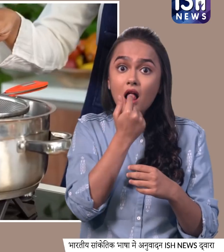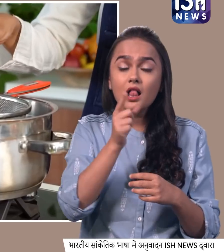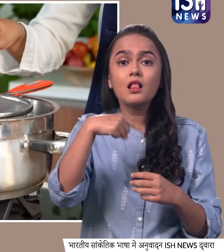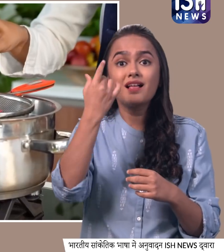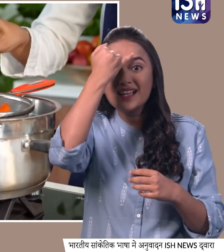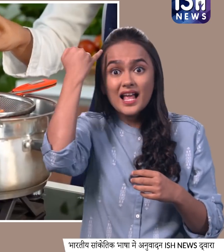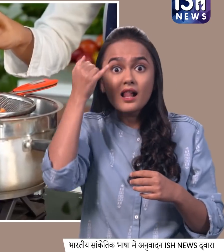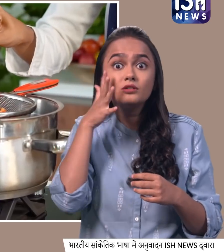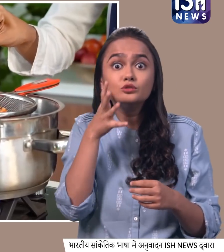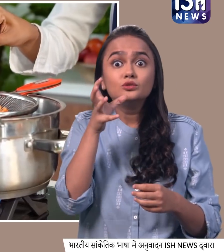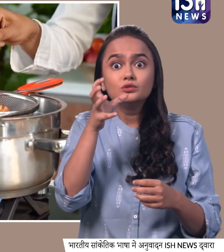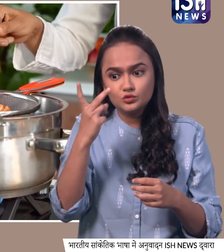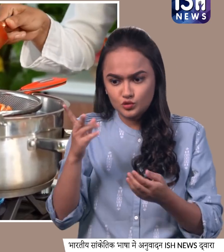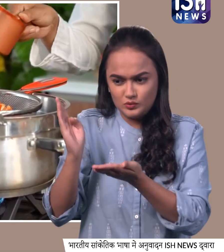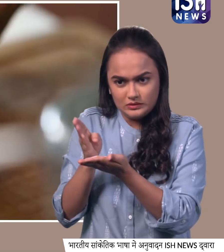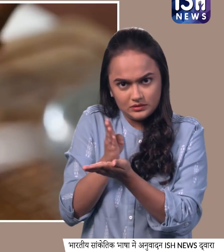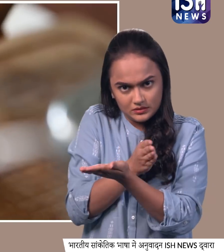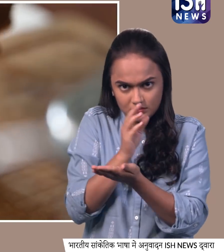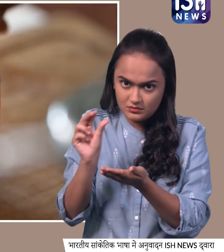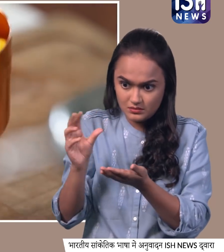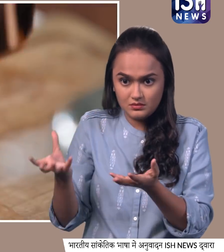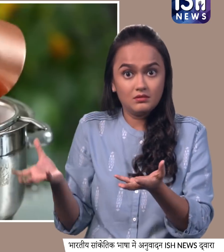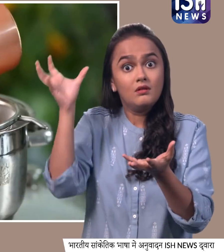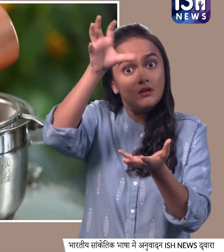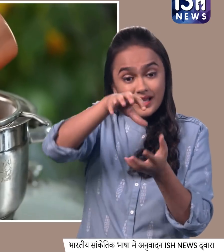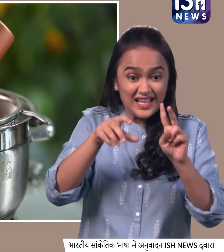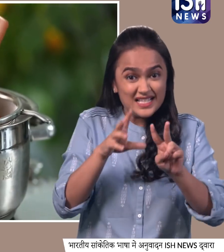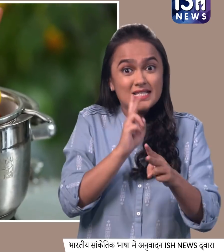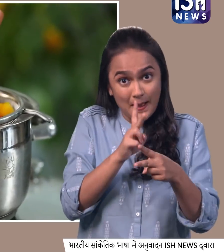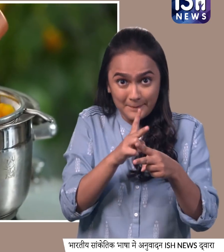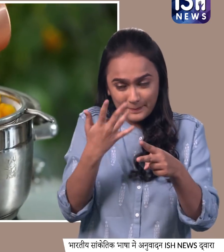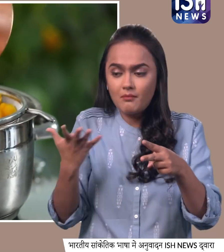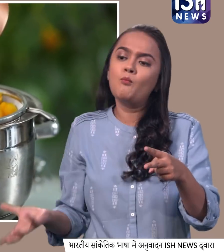1 cup chopped red capsicum and 1 cup chopped yellow capsicum